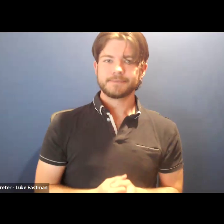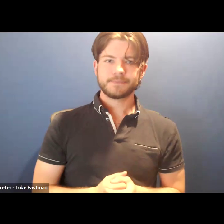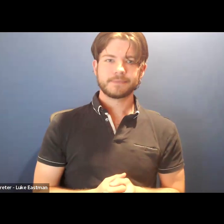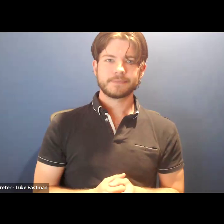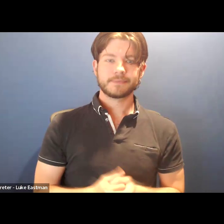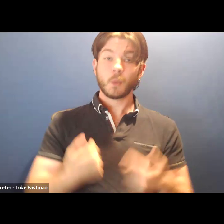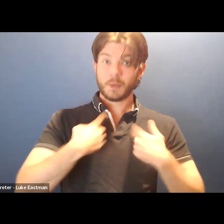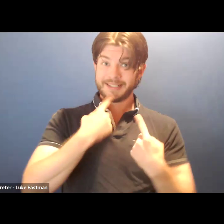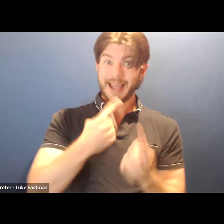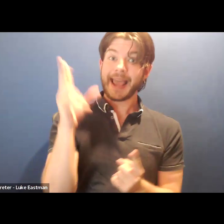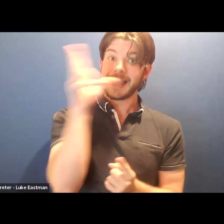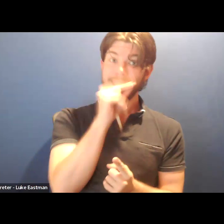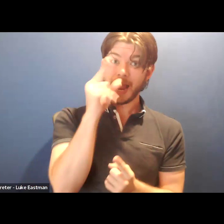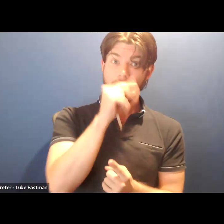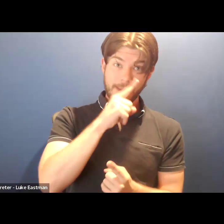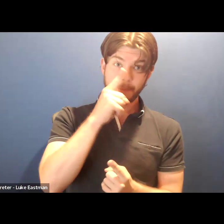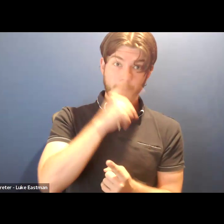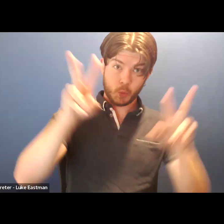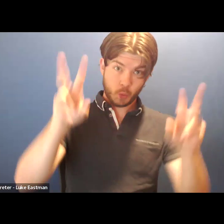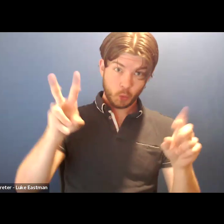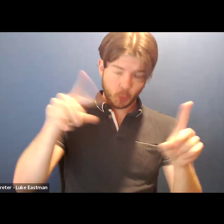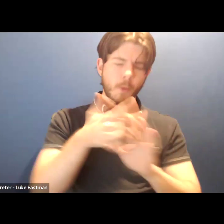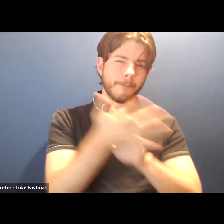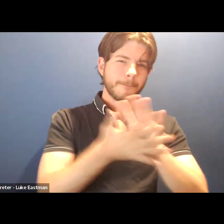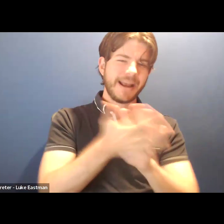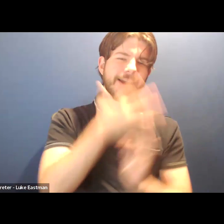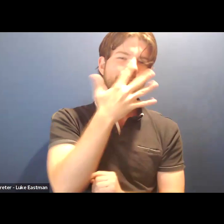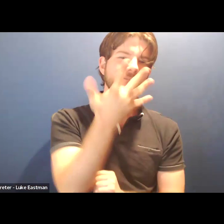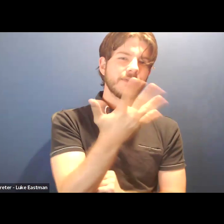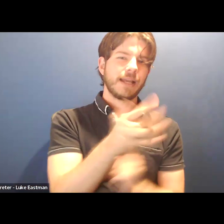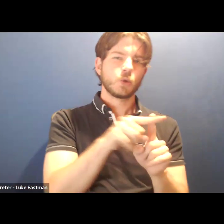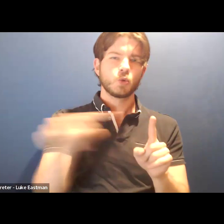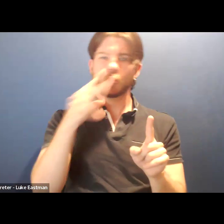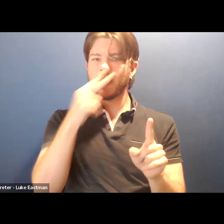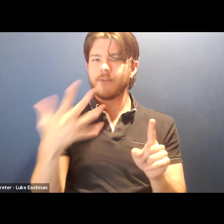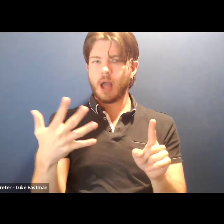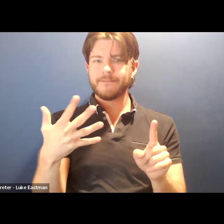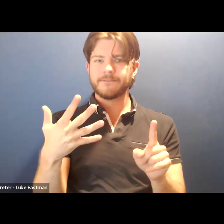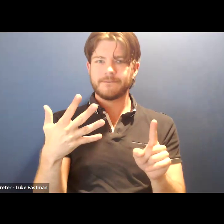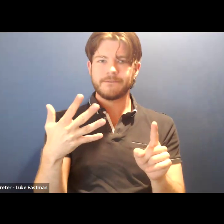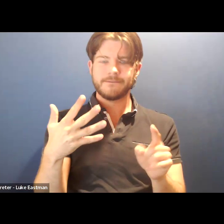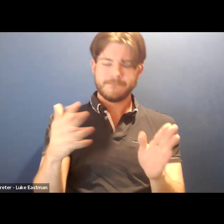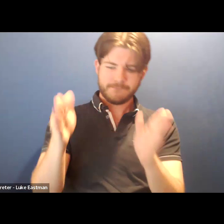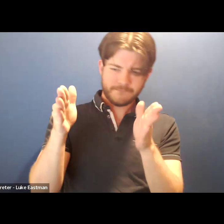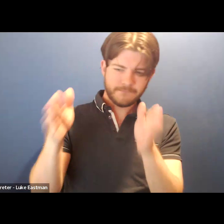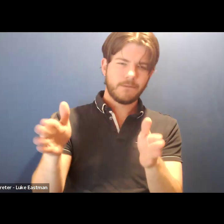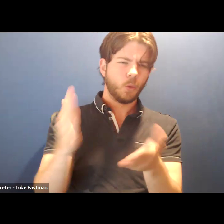we're talking about people aged between 15 and